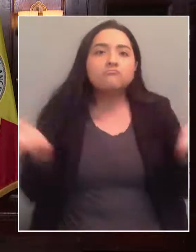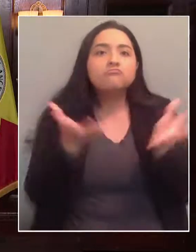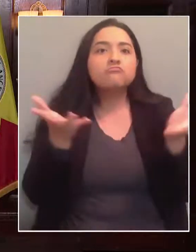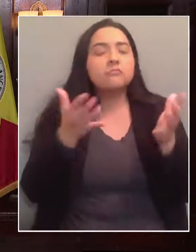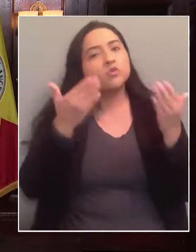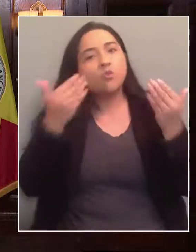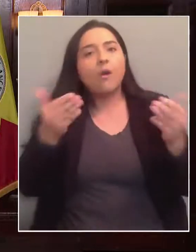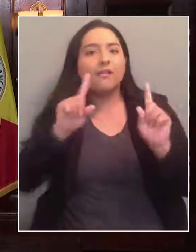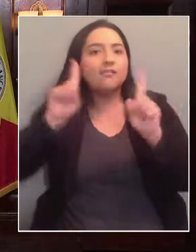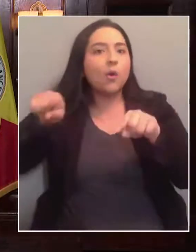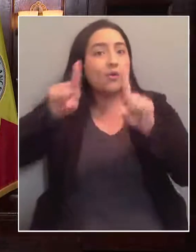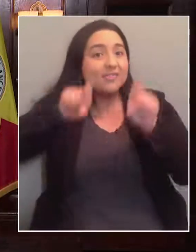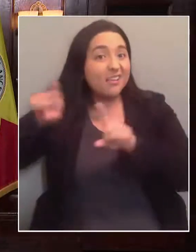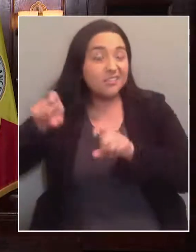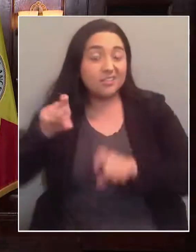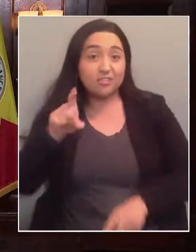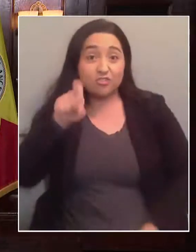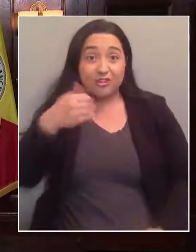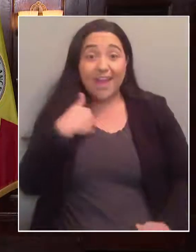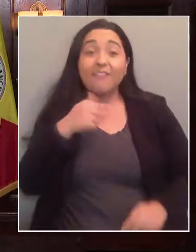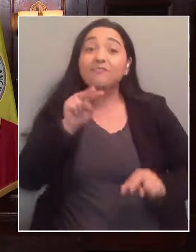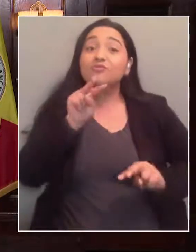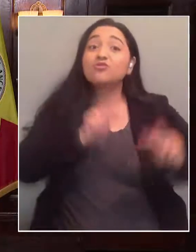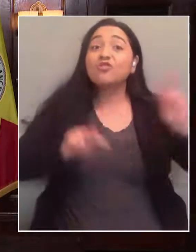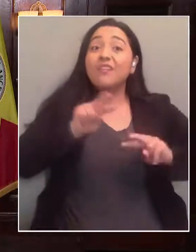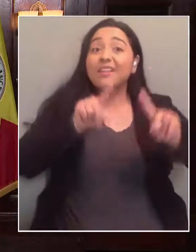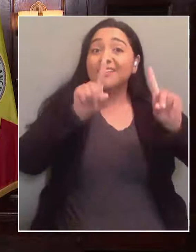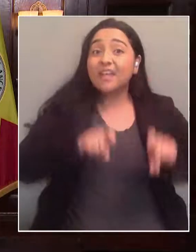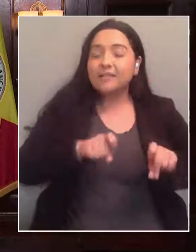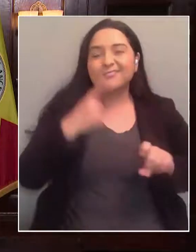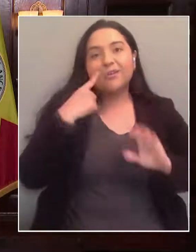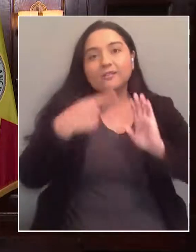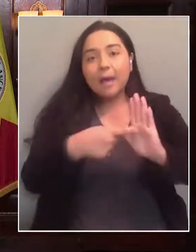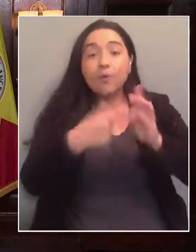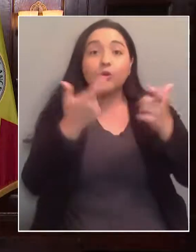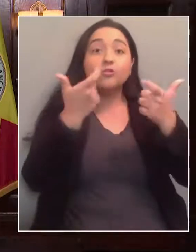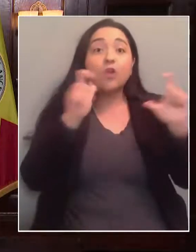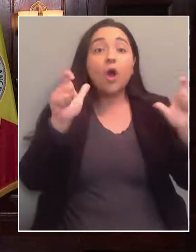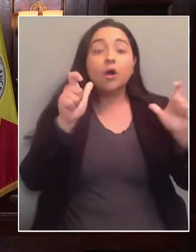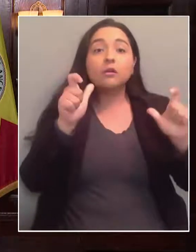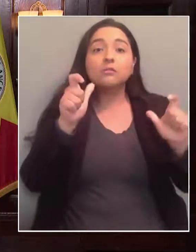ENCOURAGE PEOPLE TO GET TESTED? SHOULD THERE BE TESTING AT RETAIL STORES.